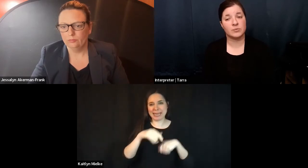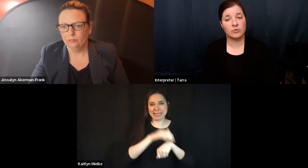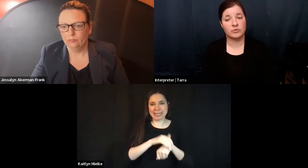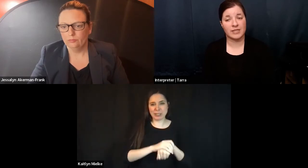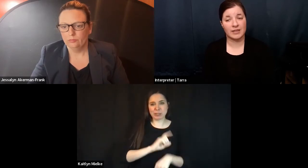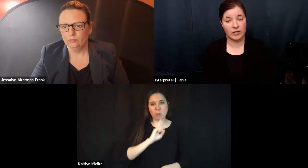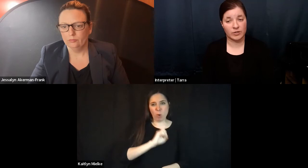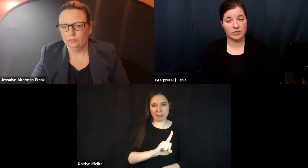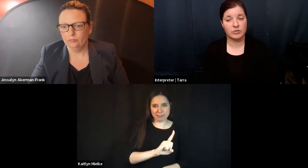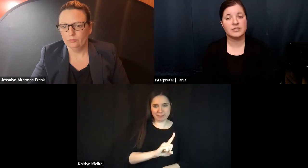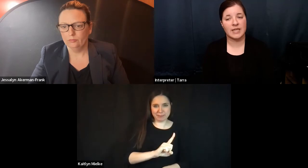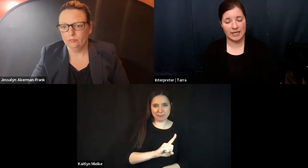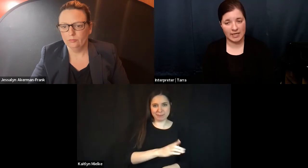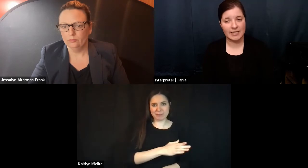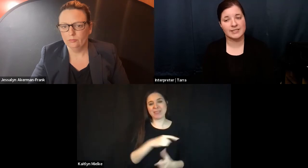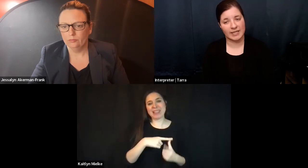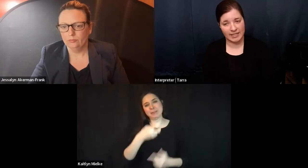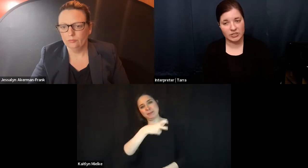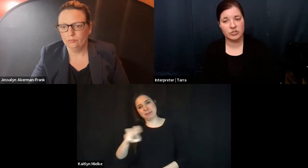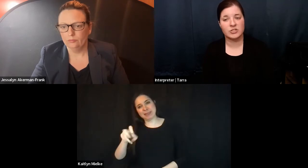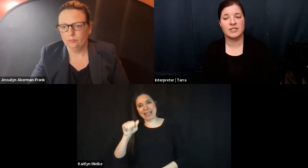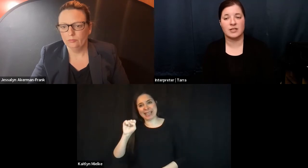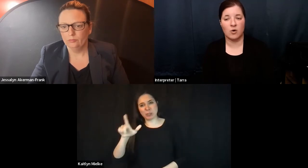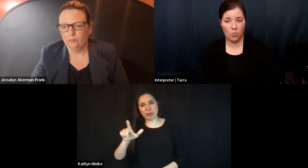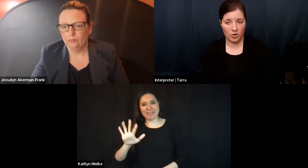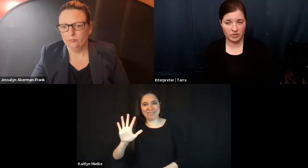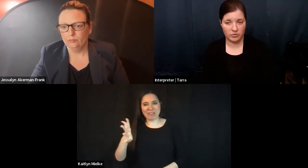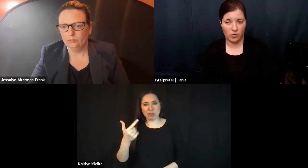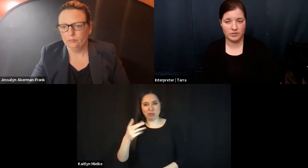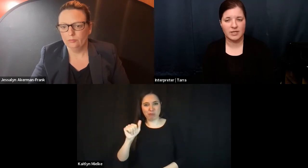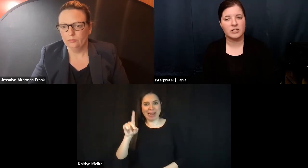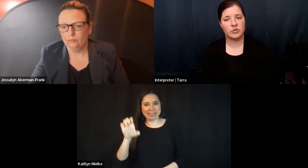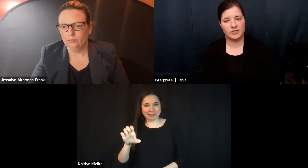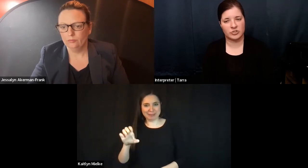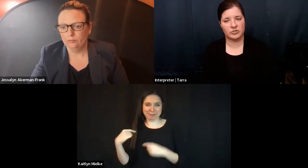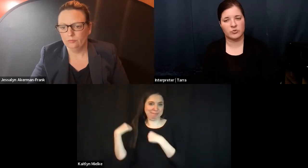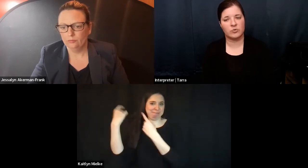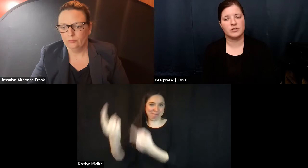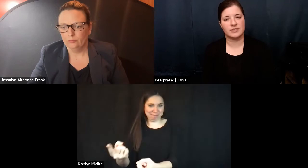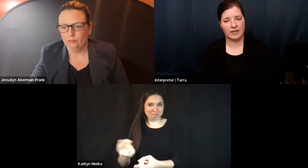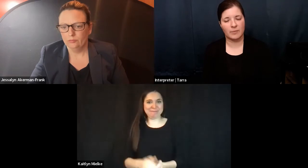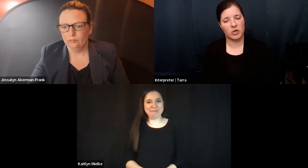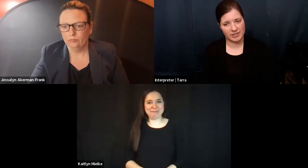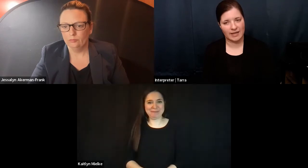So it's taken over 15 years to completely identify what's going on and identify my DeafBlindness.